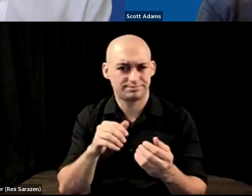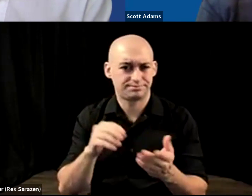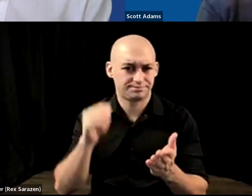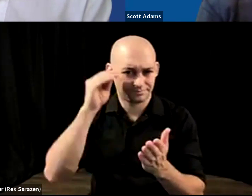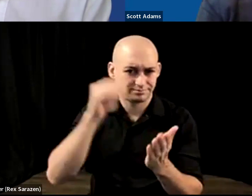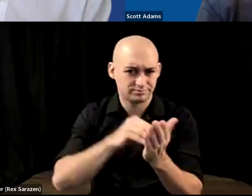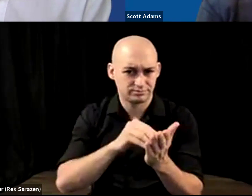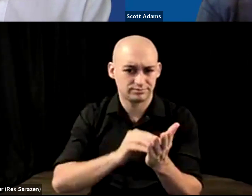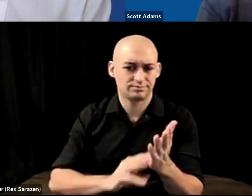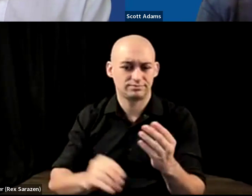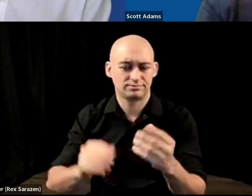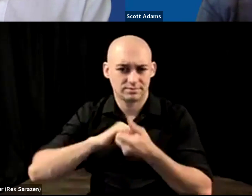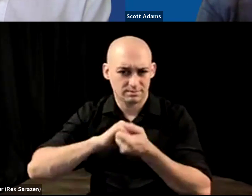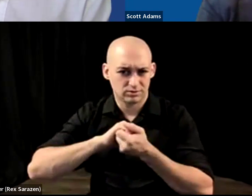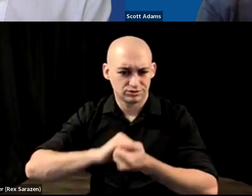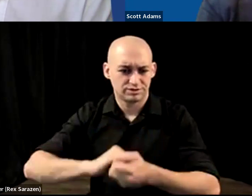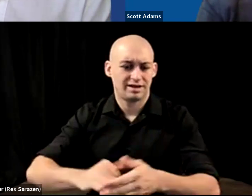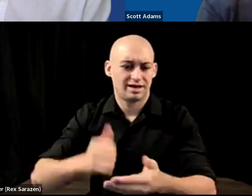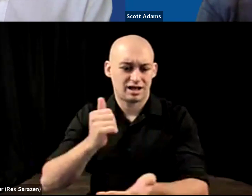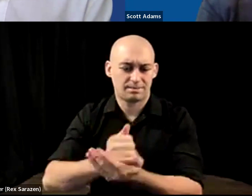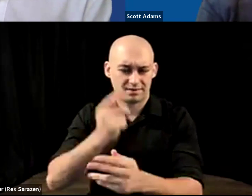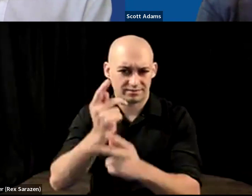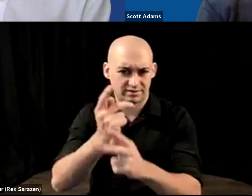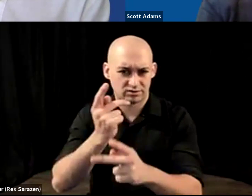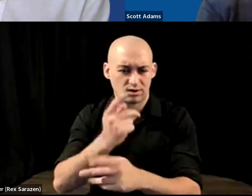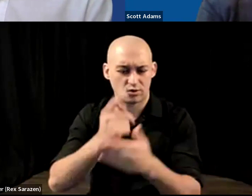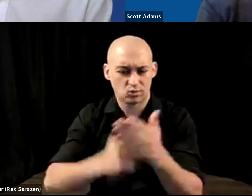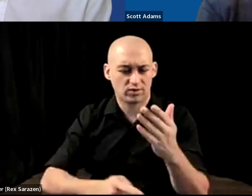ecosystem to help us figure out what the right distribution and the right